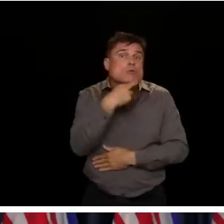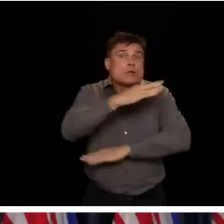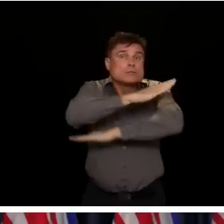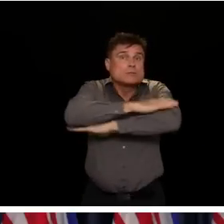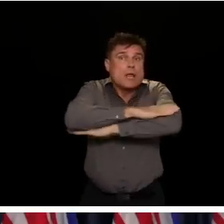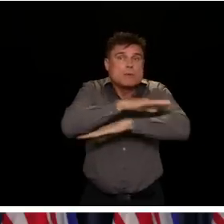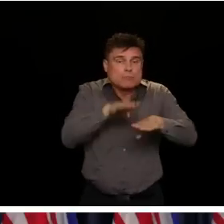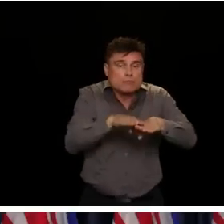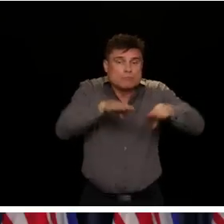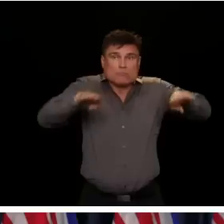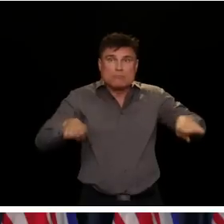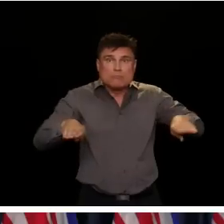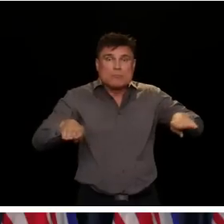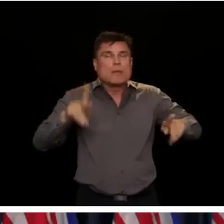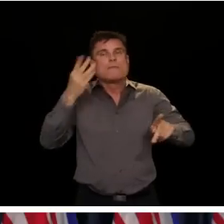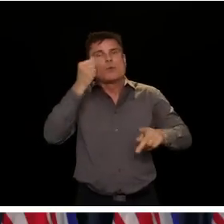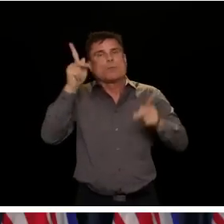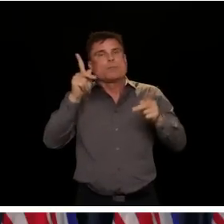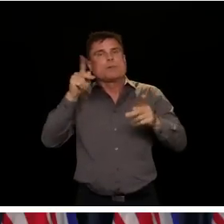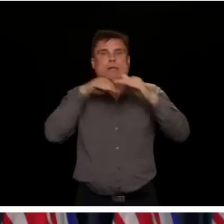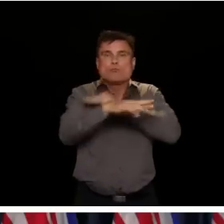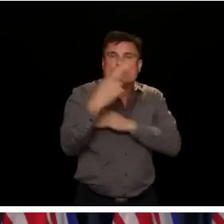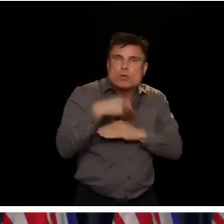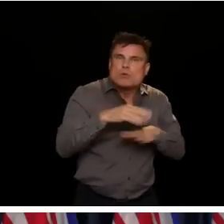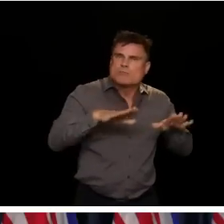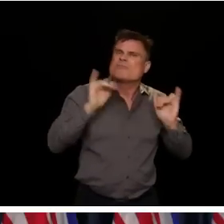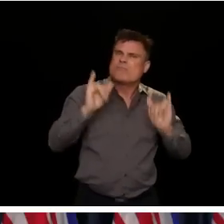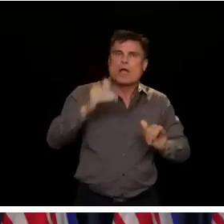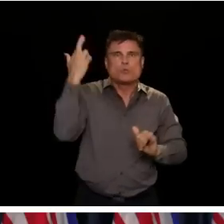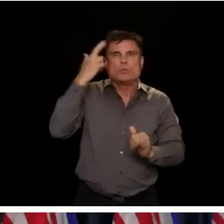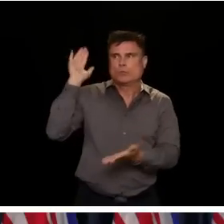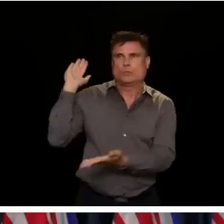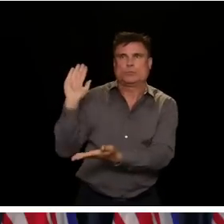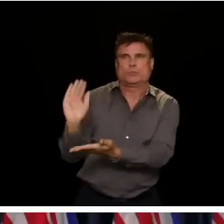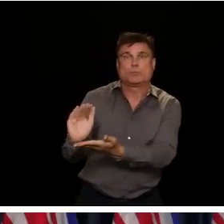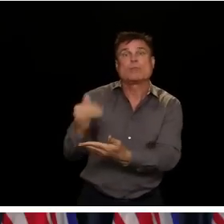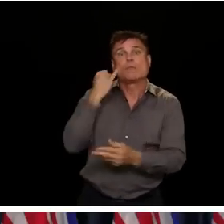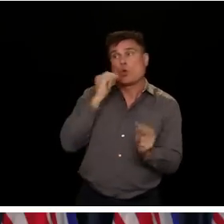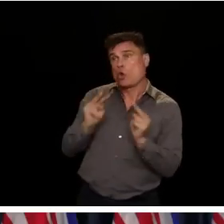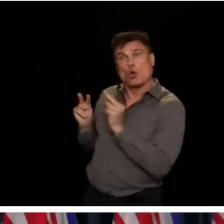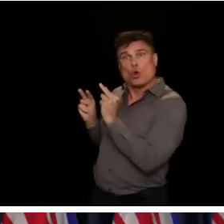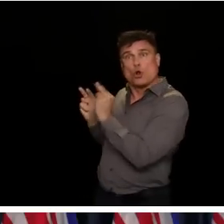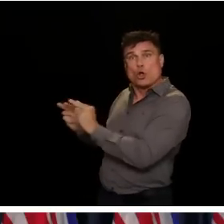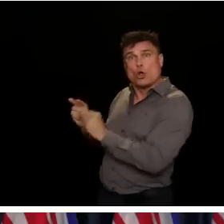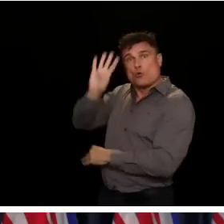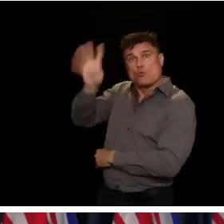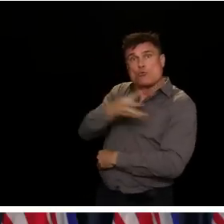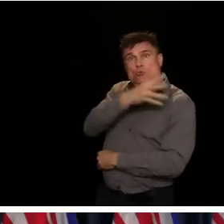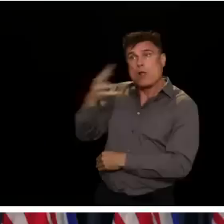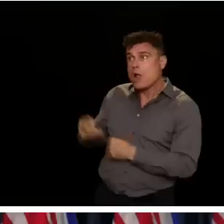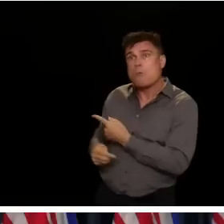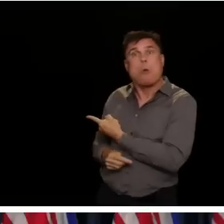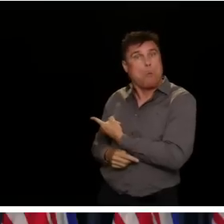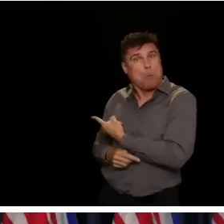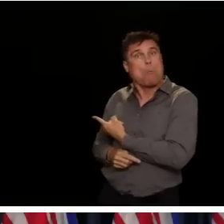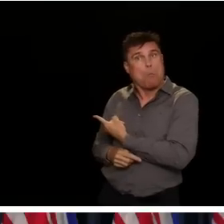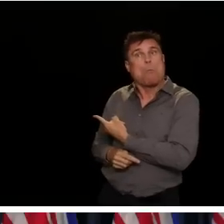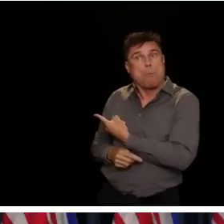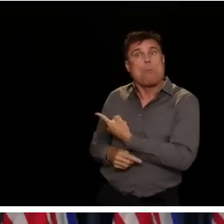that even though we are having more contacts, we are doing in a way that is preventing 's mission of infection. The other key thing about that